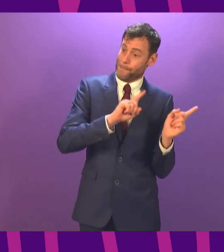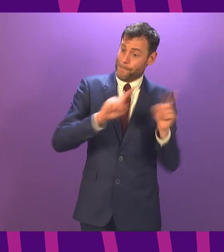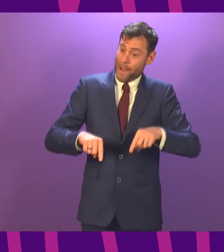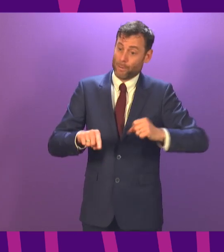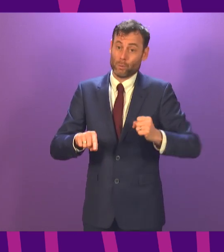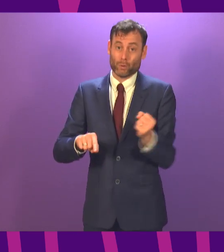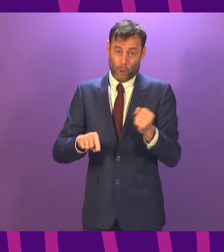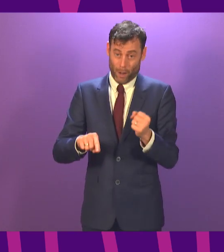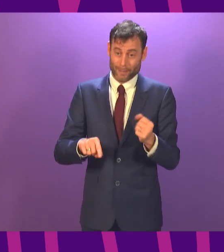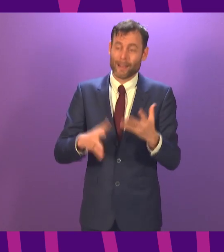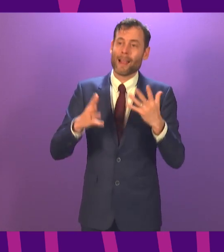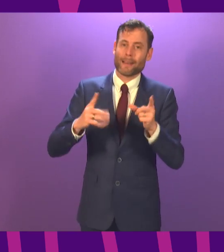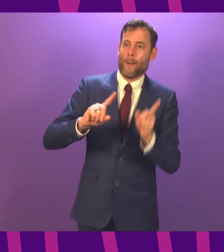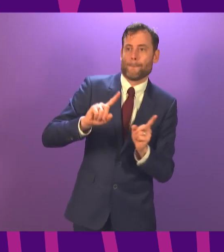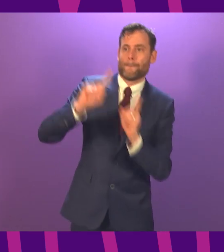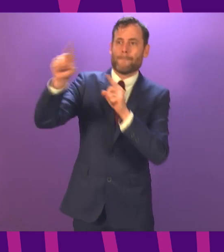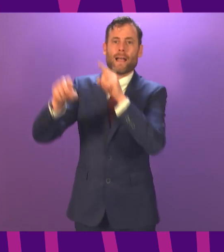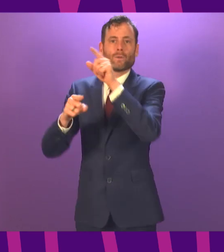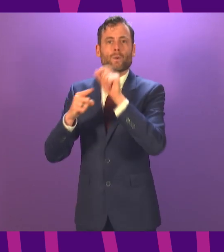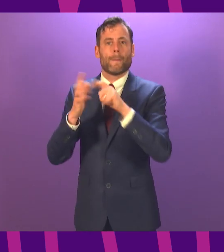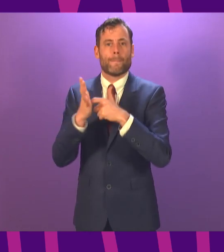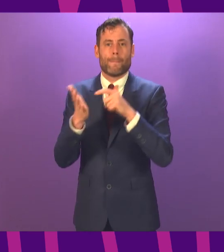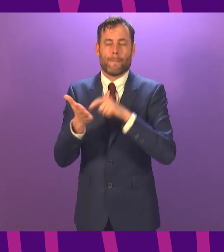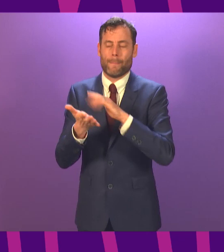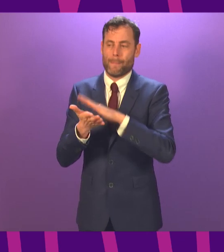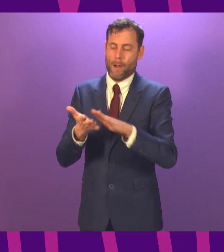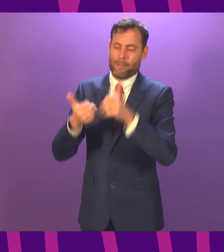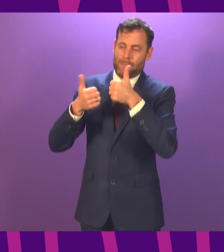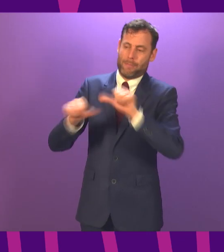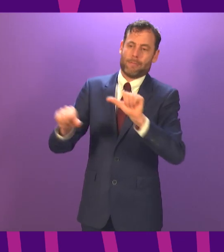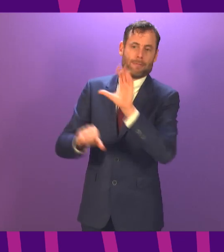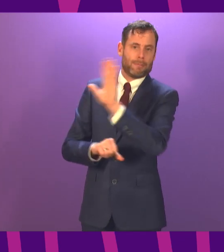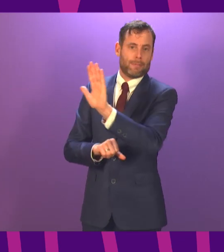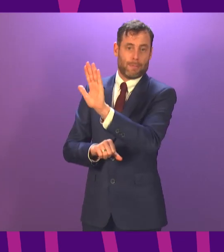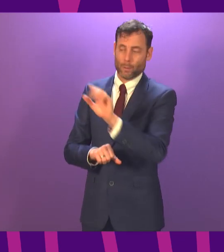home in Scotland; now it will return, in due course, to be the centrepiece of the redevelopment